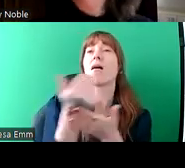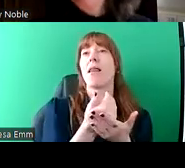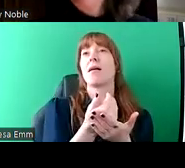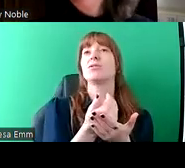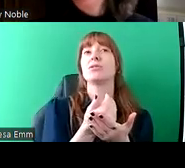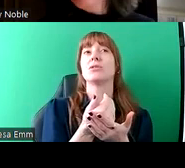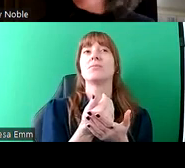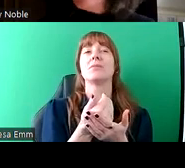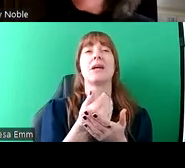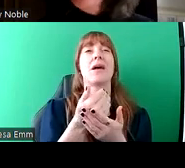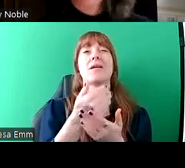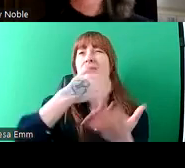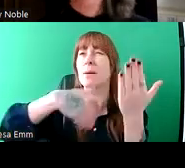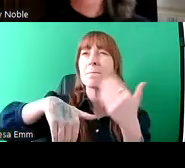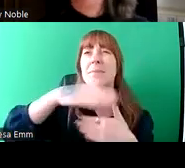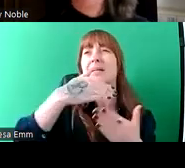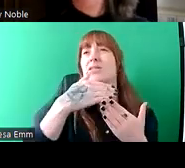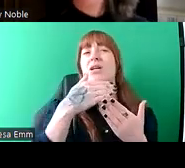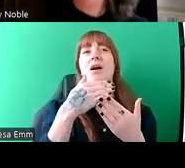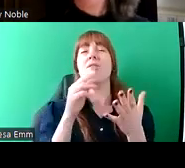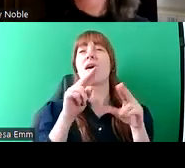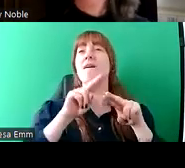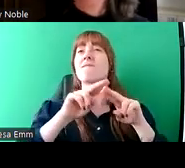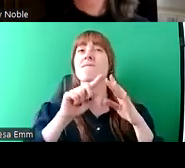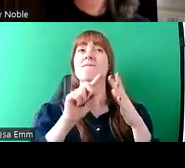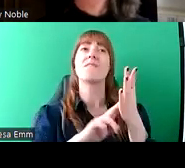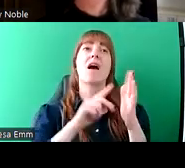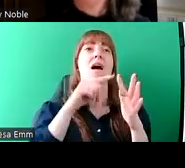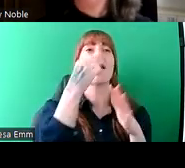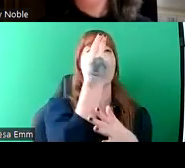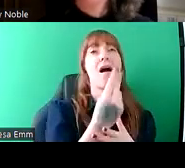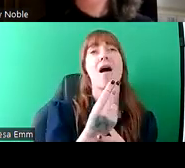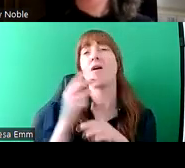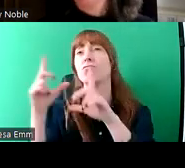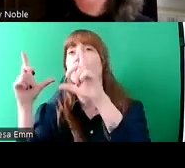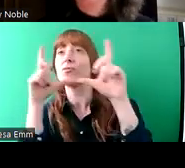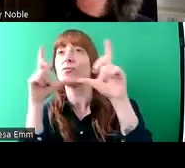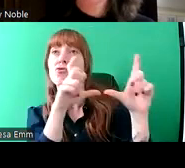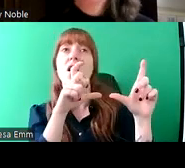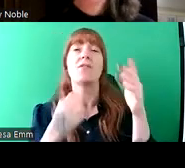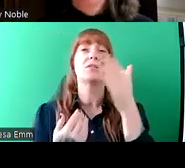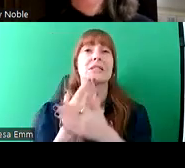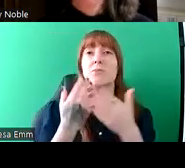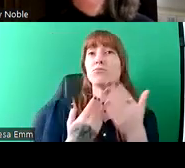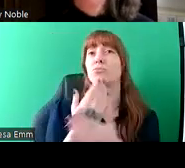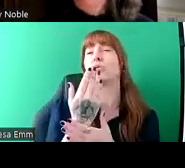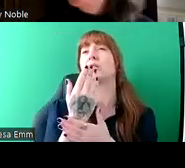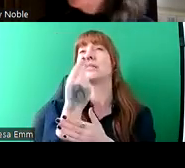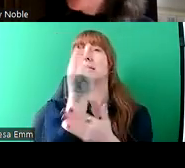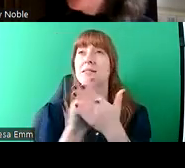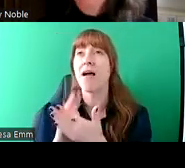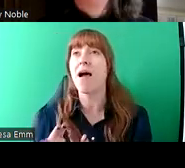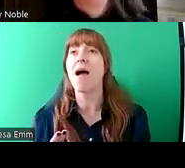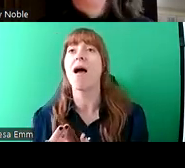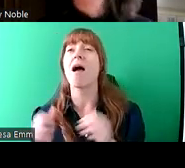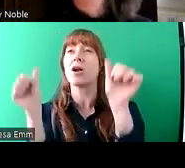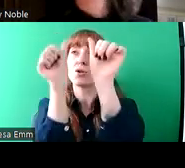of fine art, some photographs, sort of design and contemporary artworks, a wee bit of sculpture, and